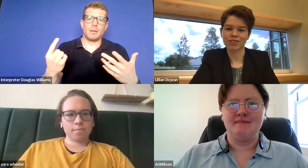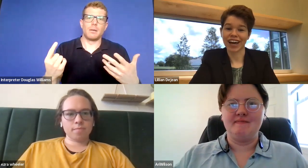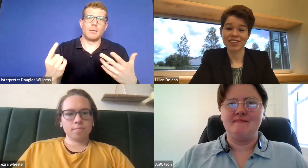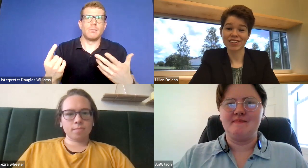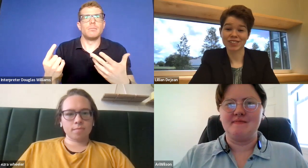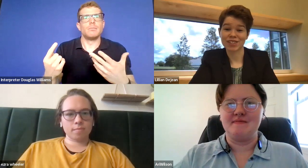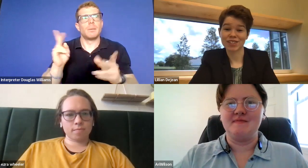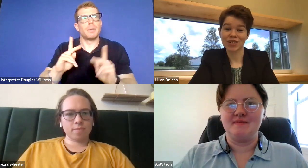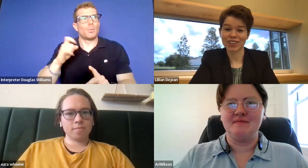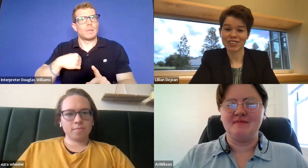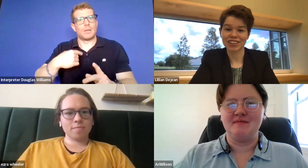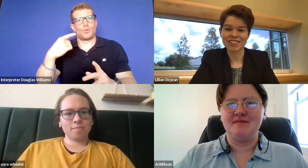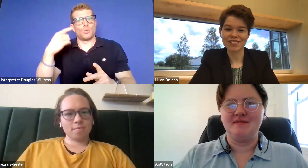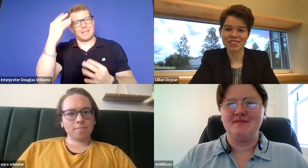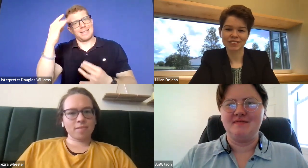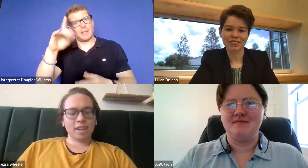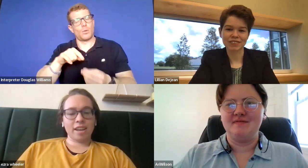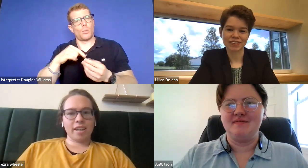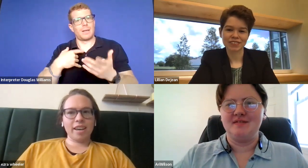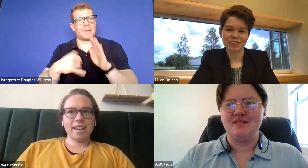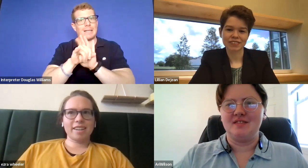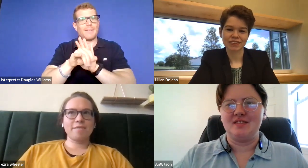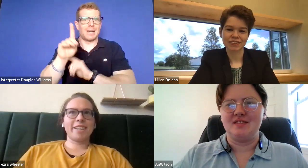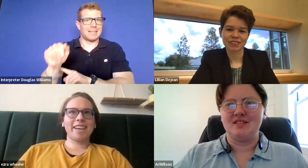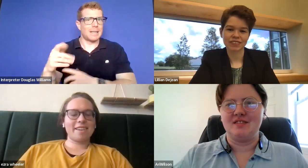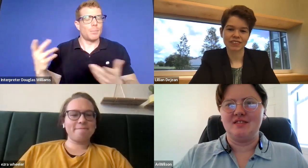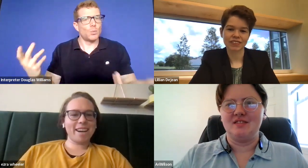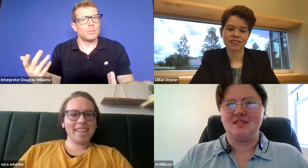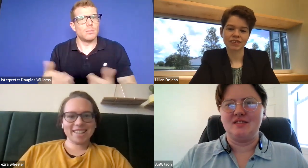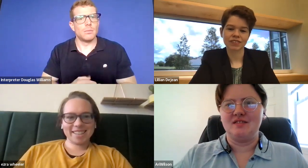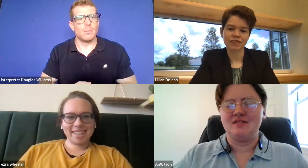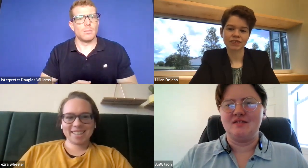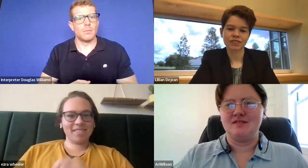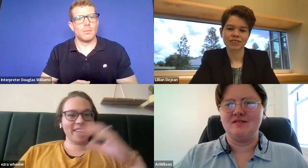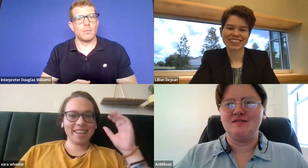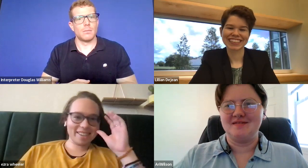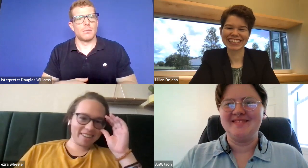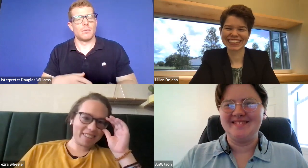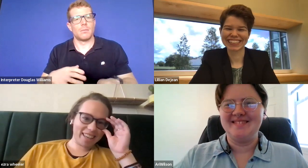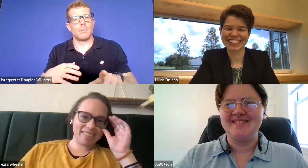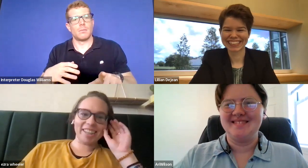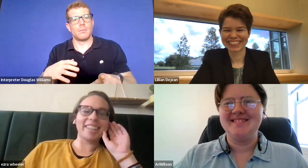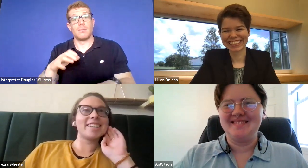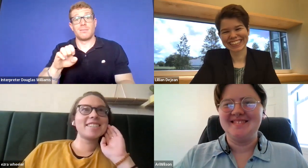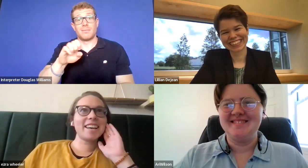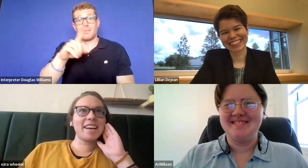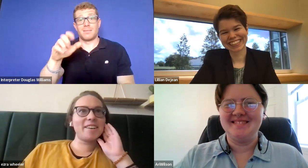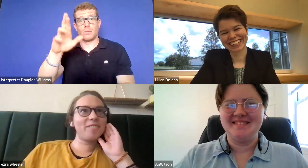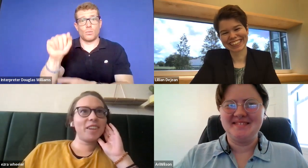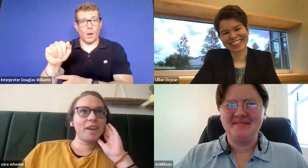That's right. Do you have any thoughts on this yeah definitely I have many thoughts on this, and spend a lot of time thinking about this.